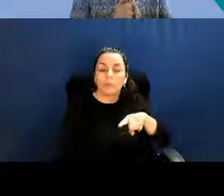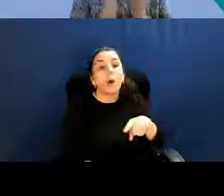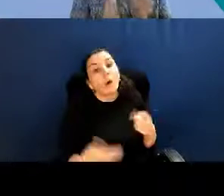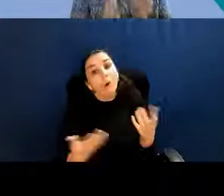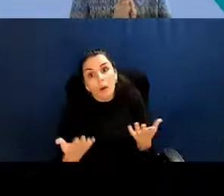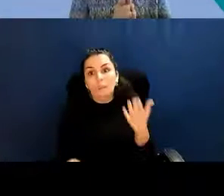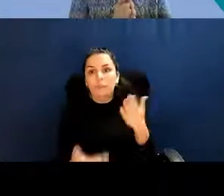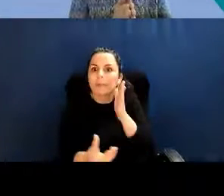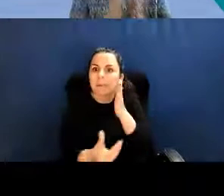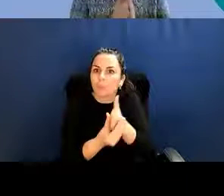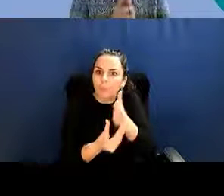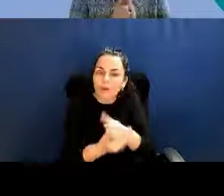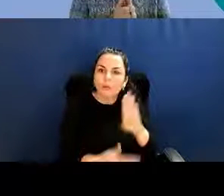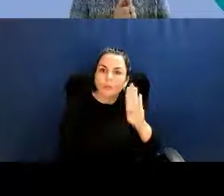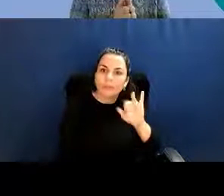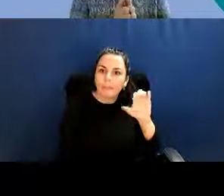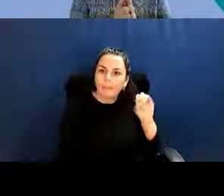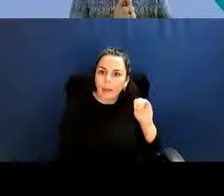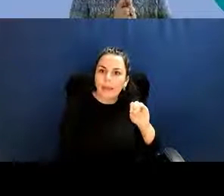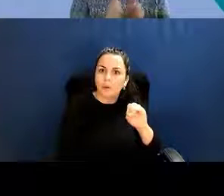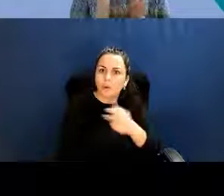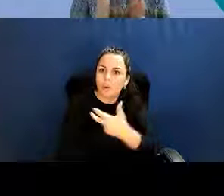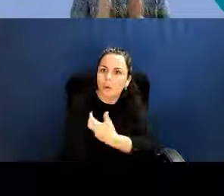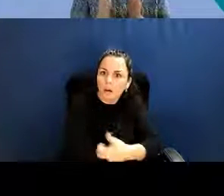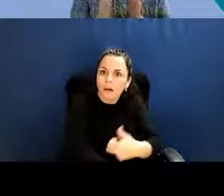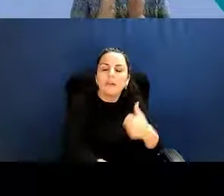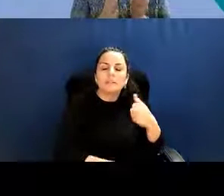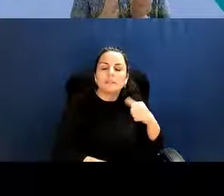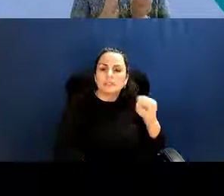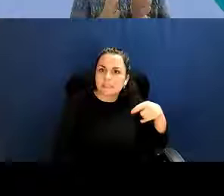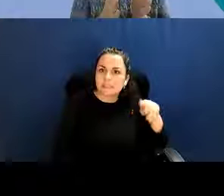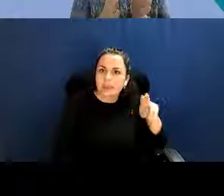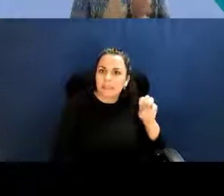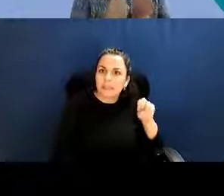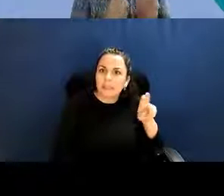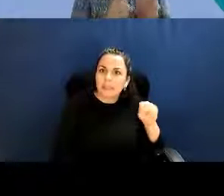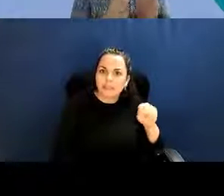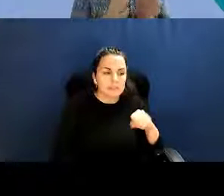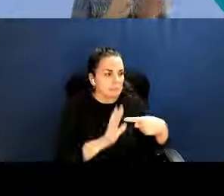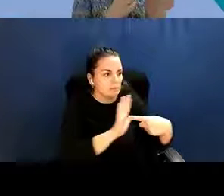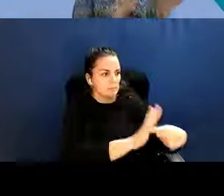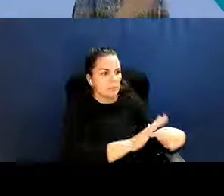without also providing any sort of information for you